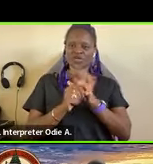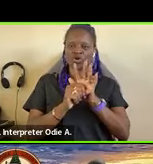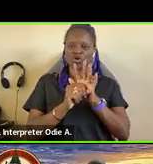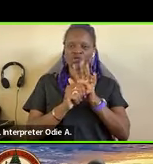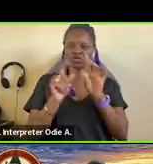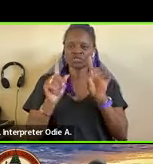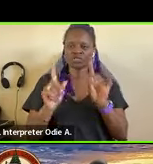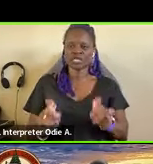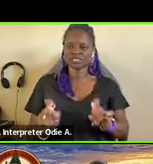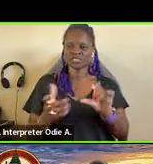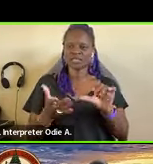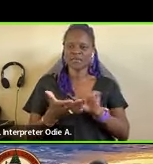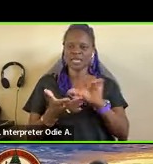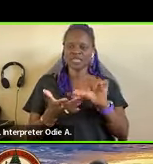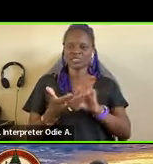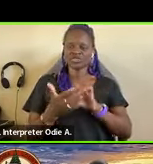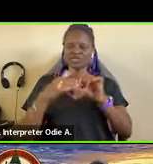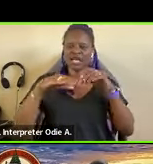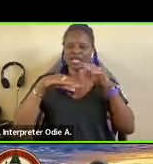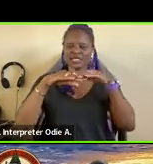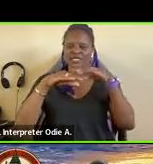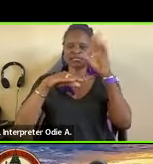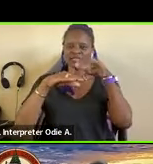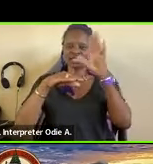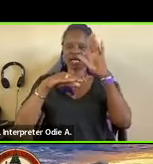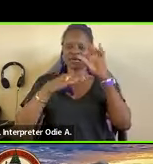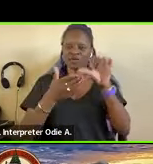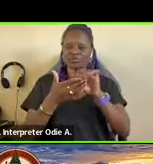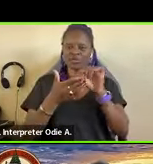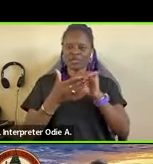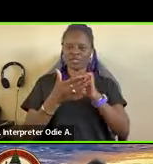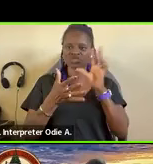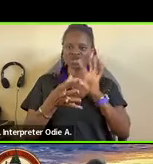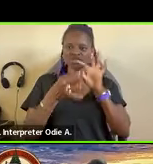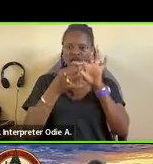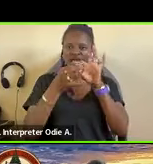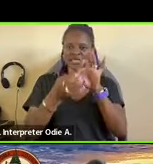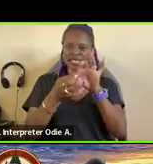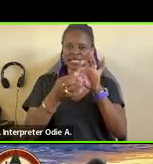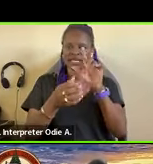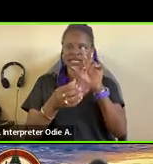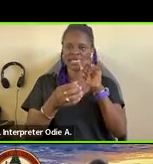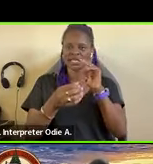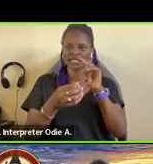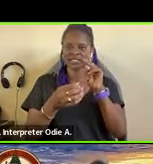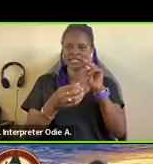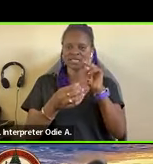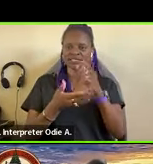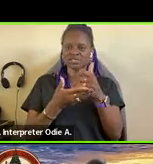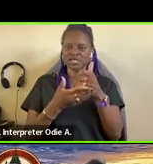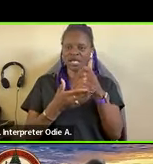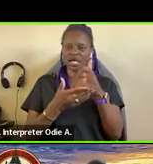At the top of the Coba testing page, you'll find a link to a form for self reporting your at home antigen test results.